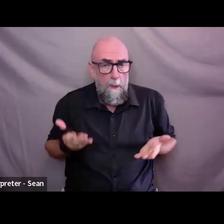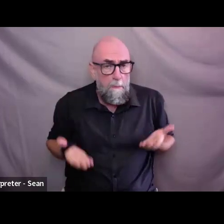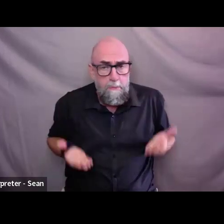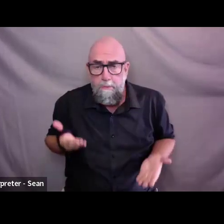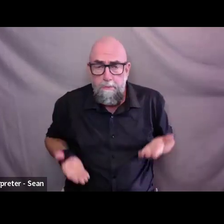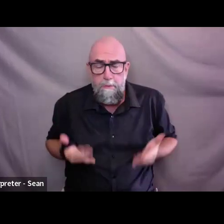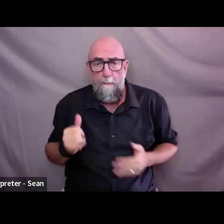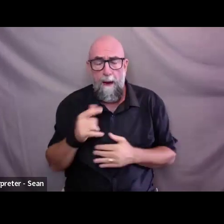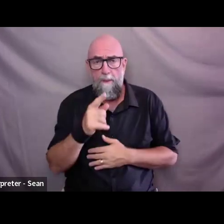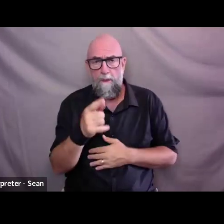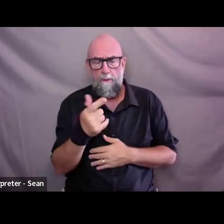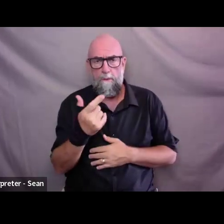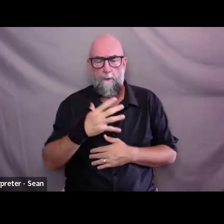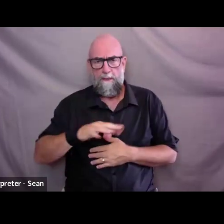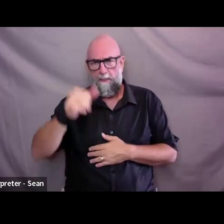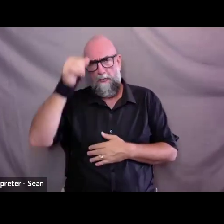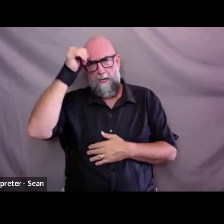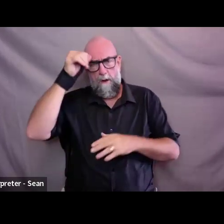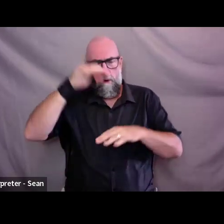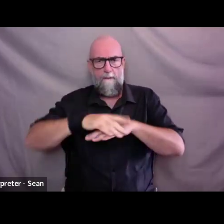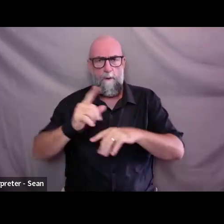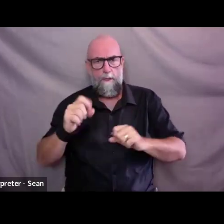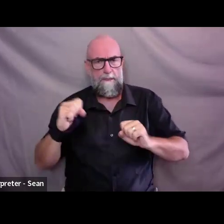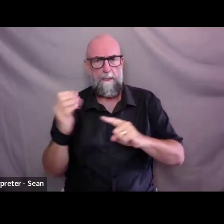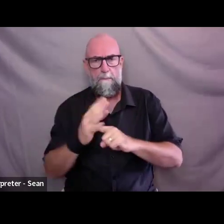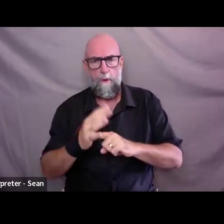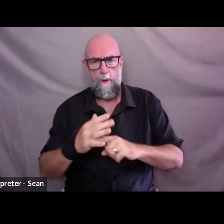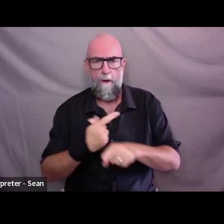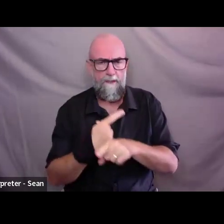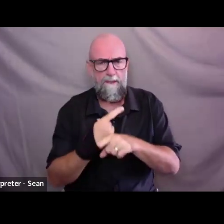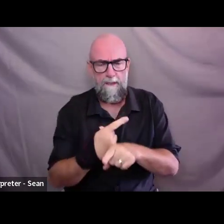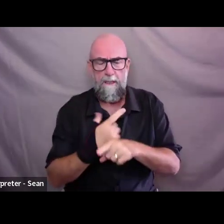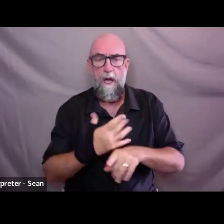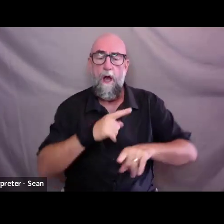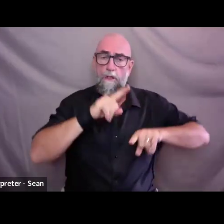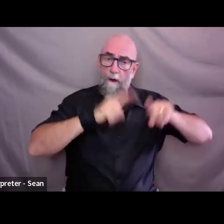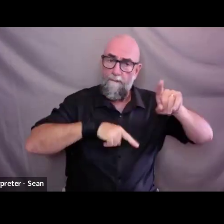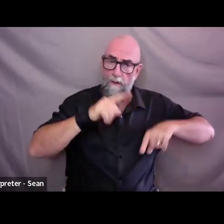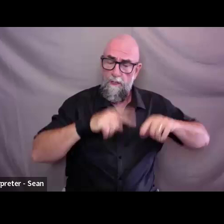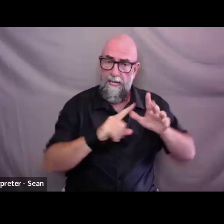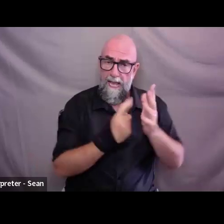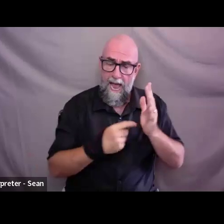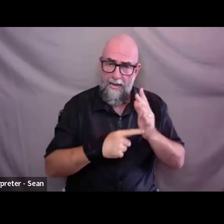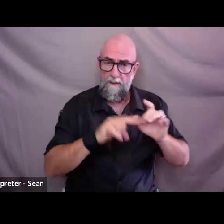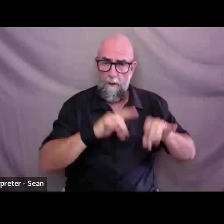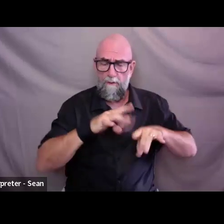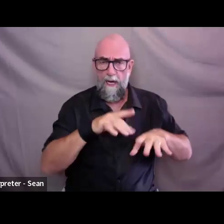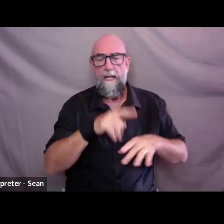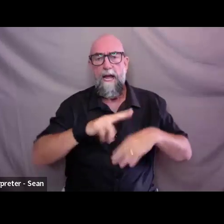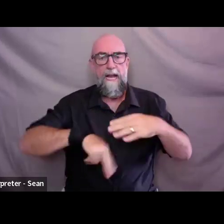facilitating these important conversations, Diversity Arts Australia is Australia's national voice for ethnocultural and migrant